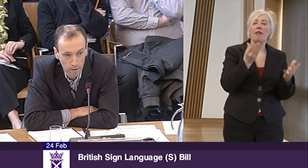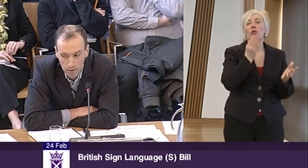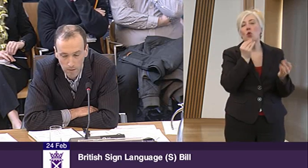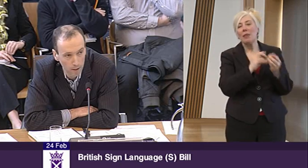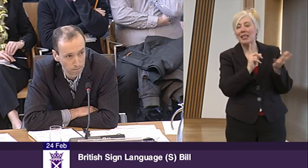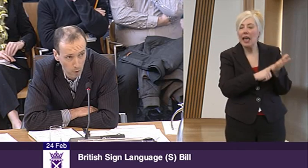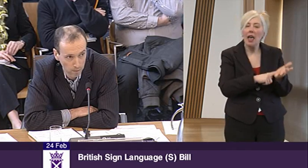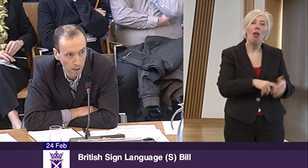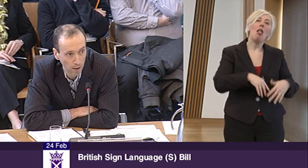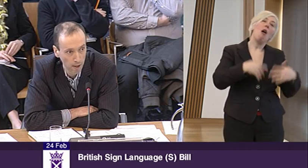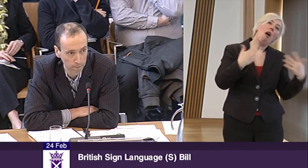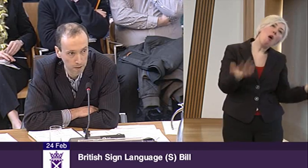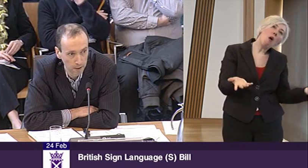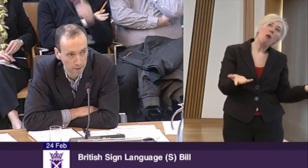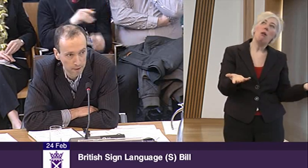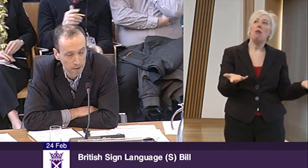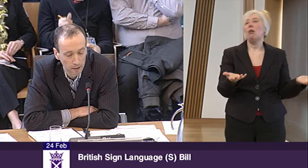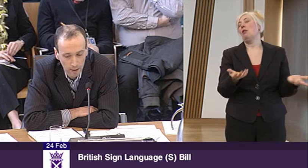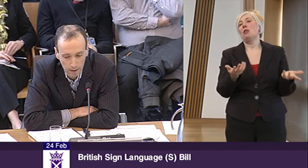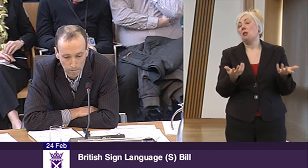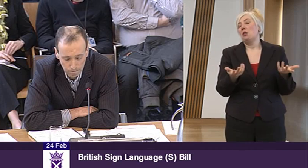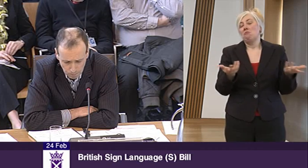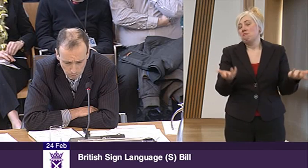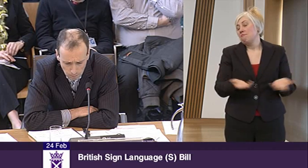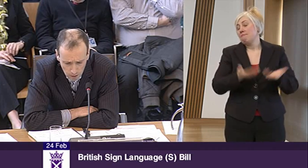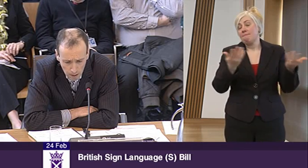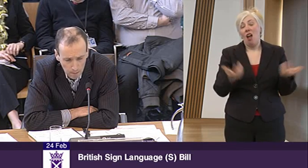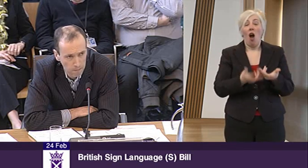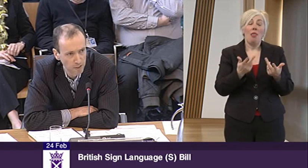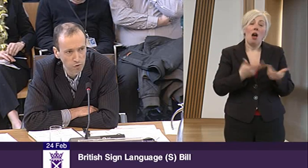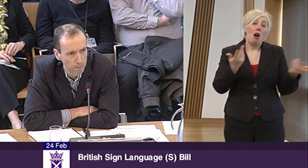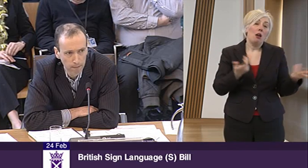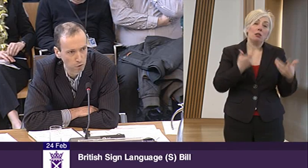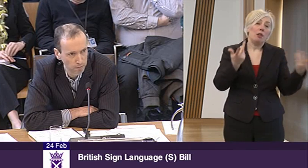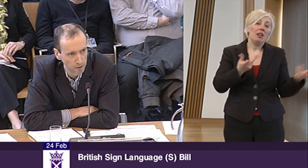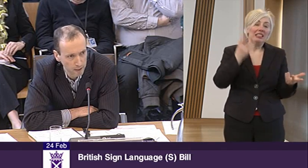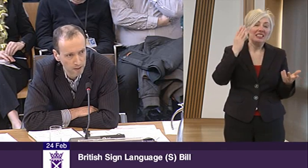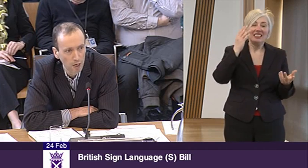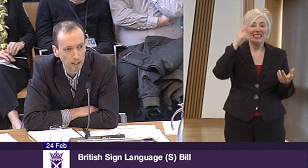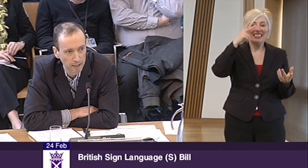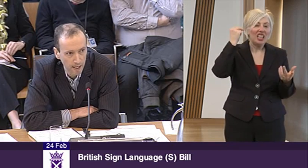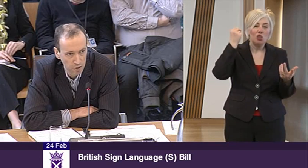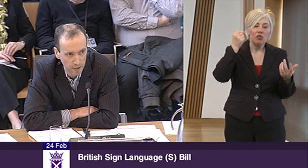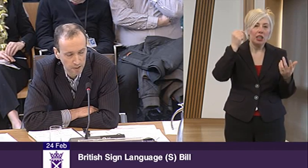whether BSL users or people with another sensory impairment, can access services, have a genuine